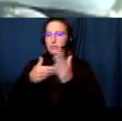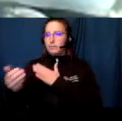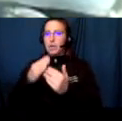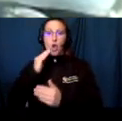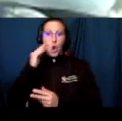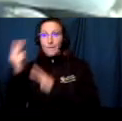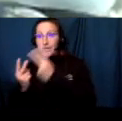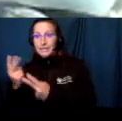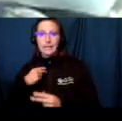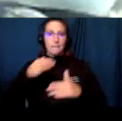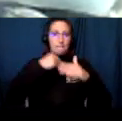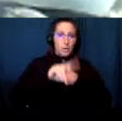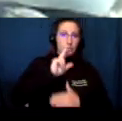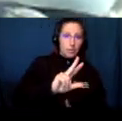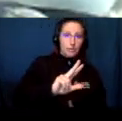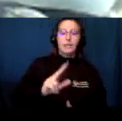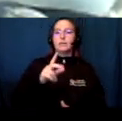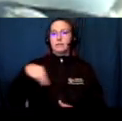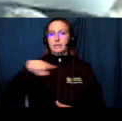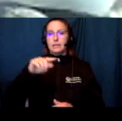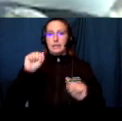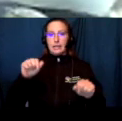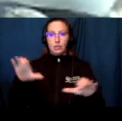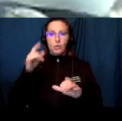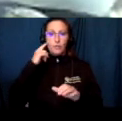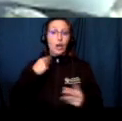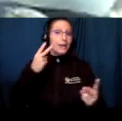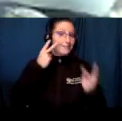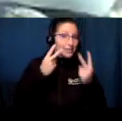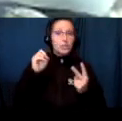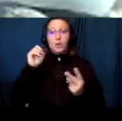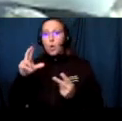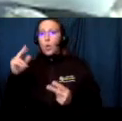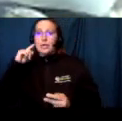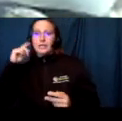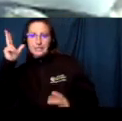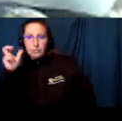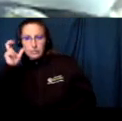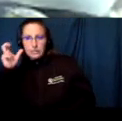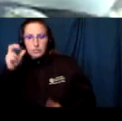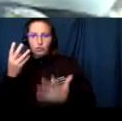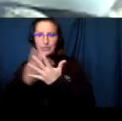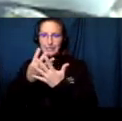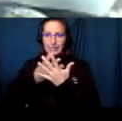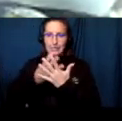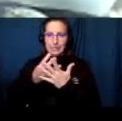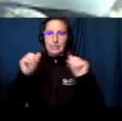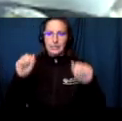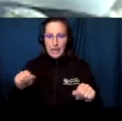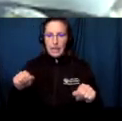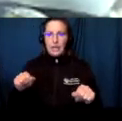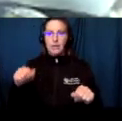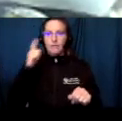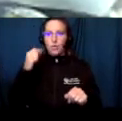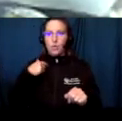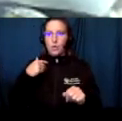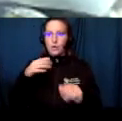can do for vision screening or hearing screening that would help to elicit any red flags so that